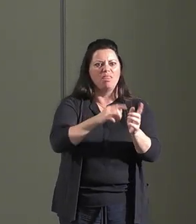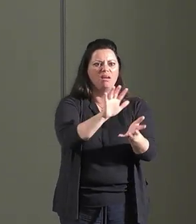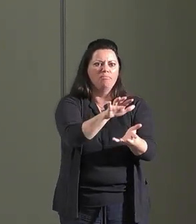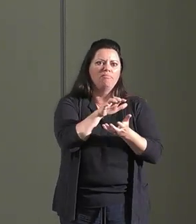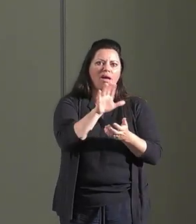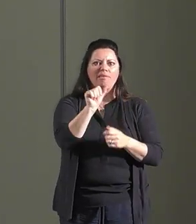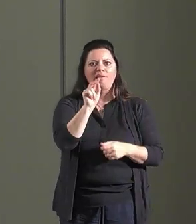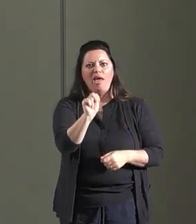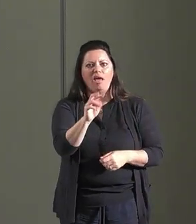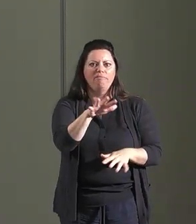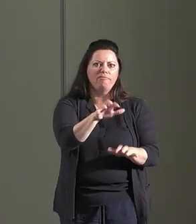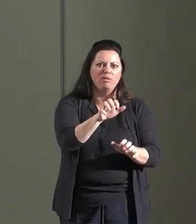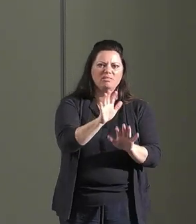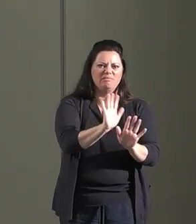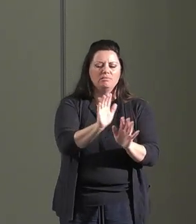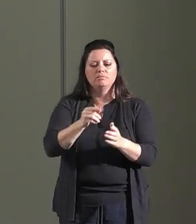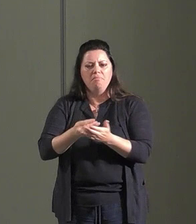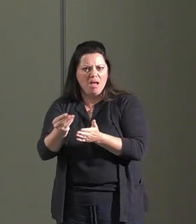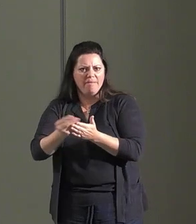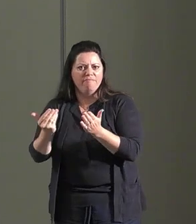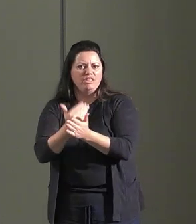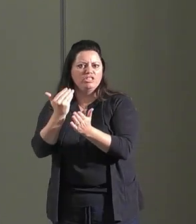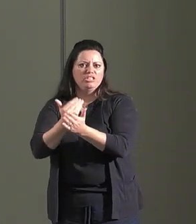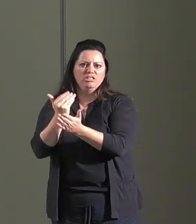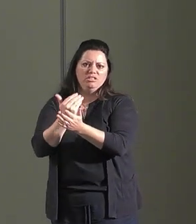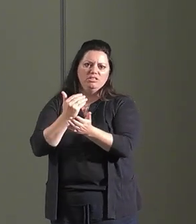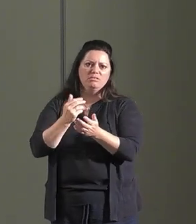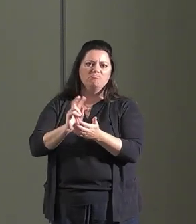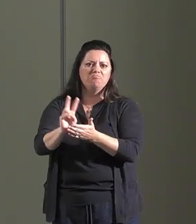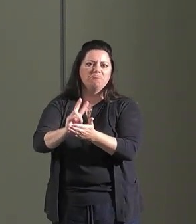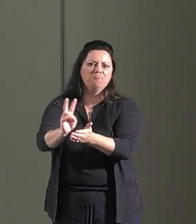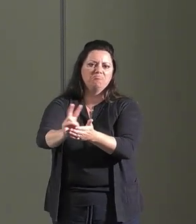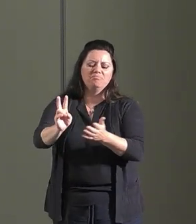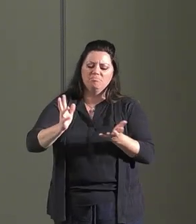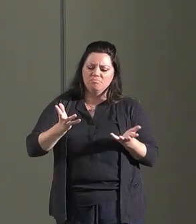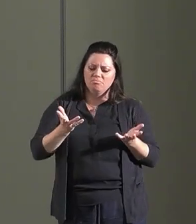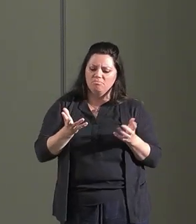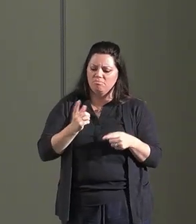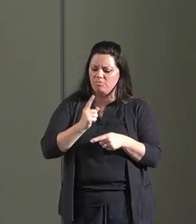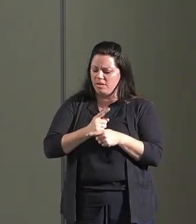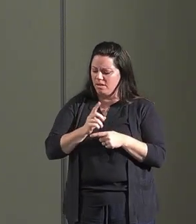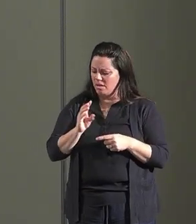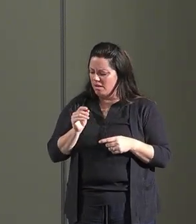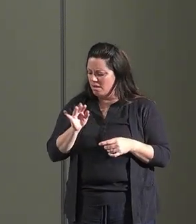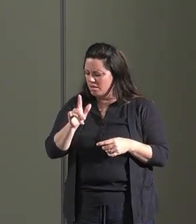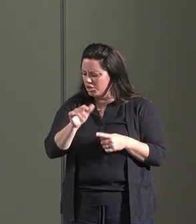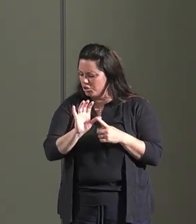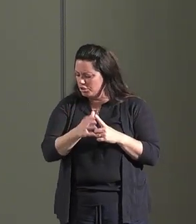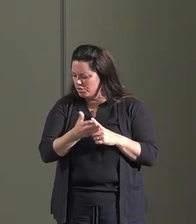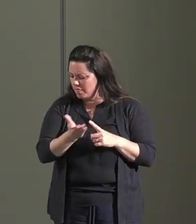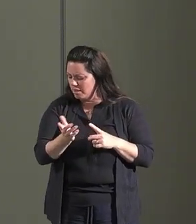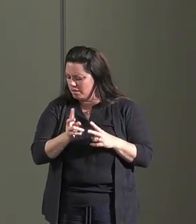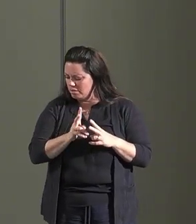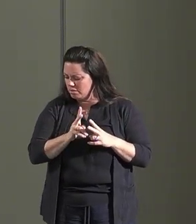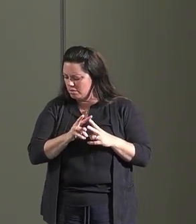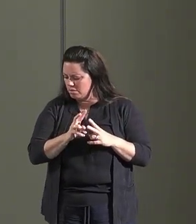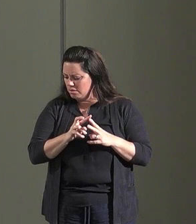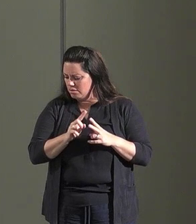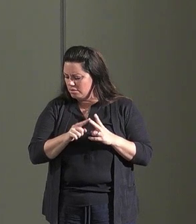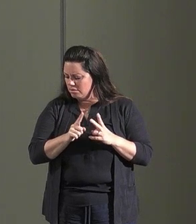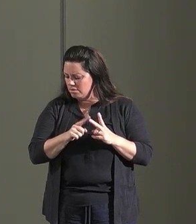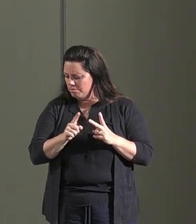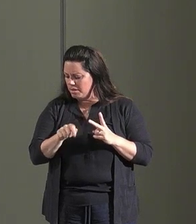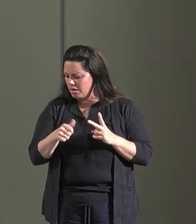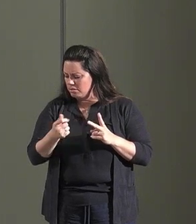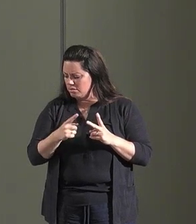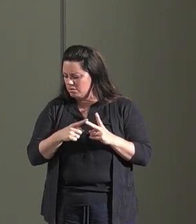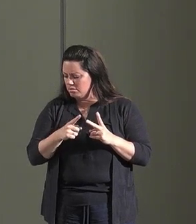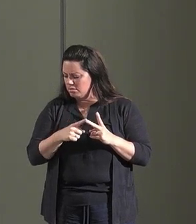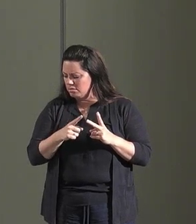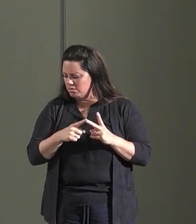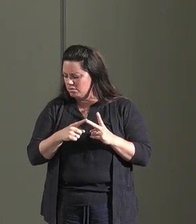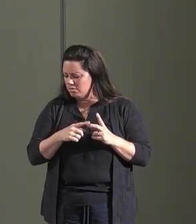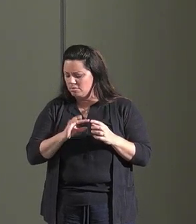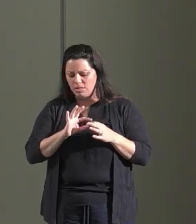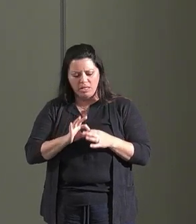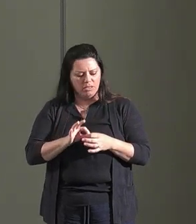or frozen. There was a culture thing and something else I was going to talk about around equity.